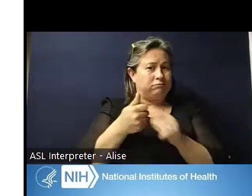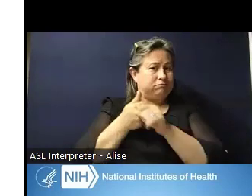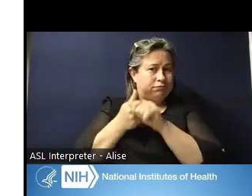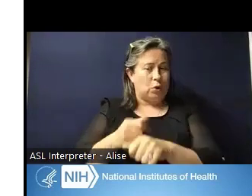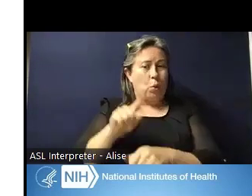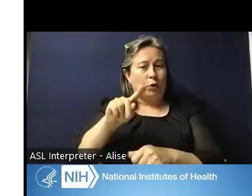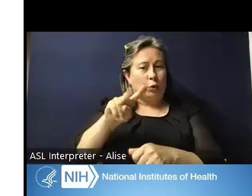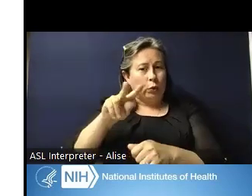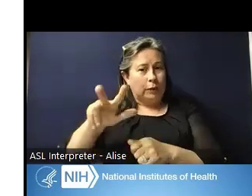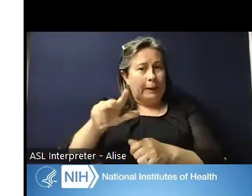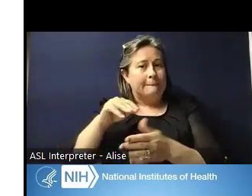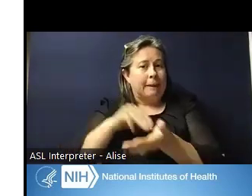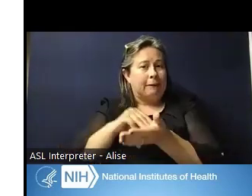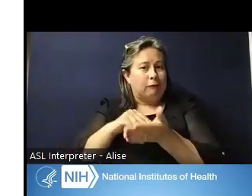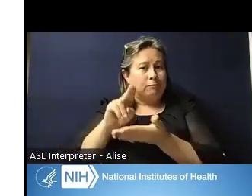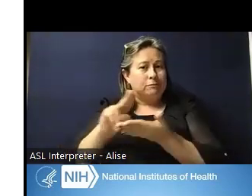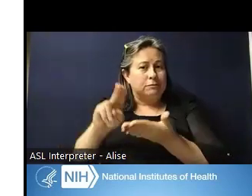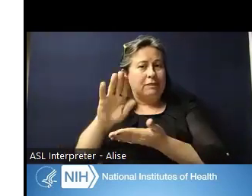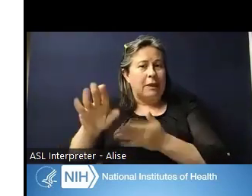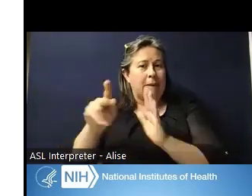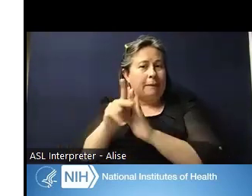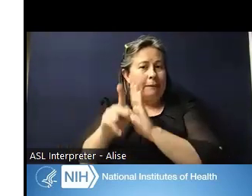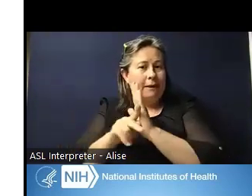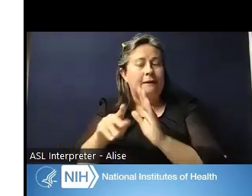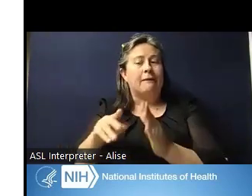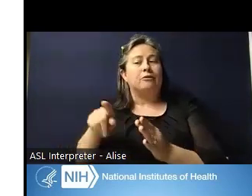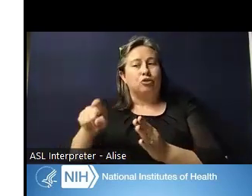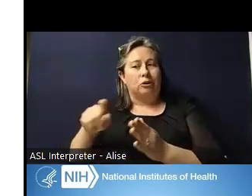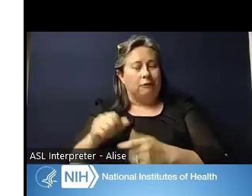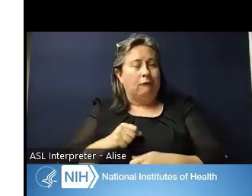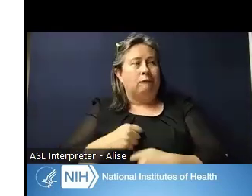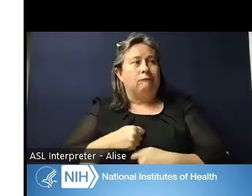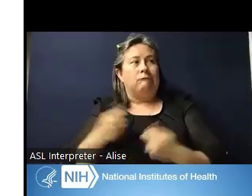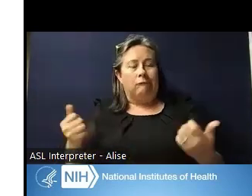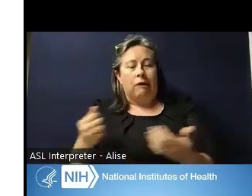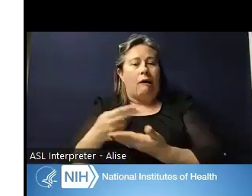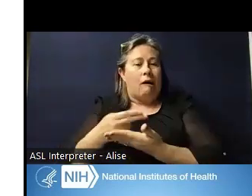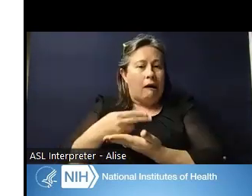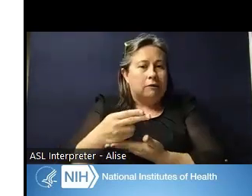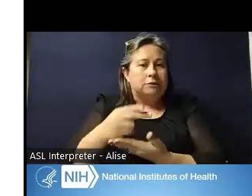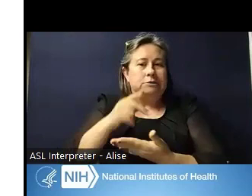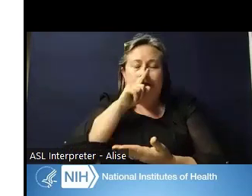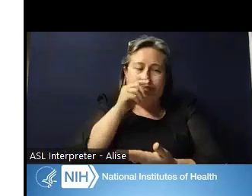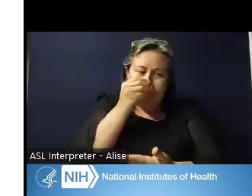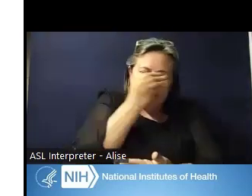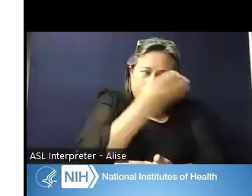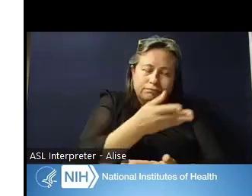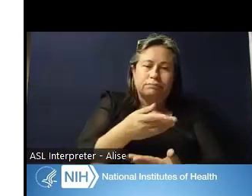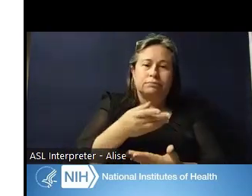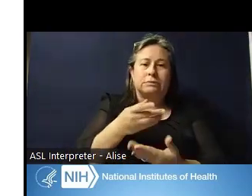and be honest/transparent by disclosing everything to the university, including all foreign affiliations,